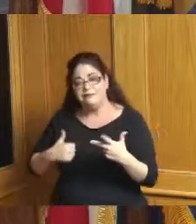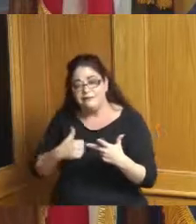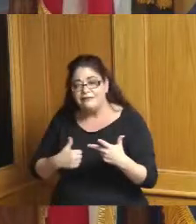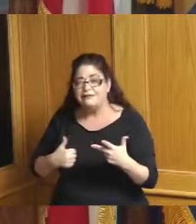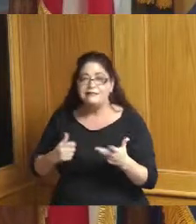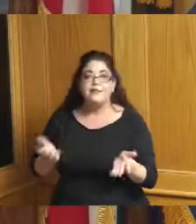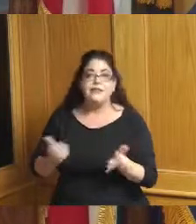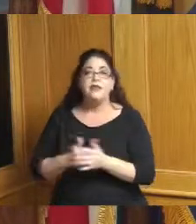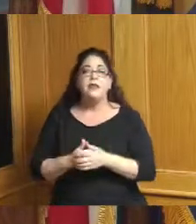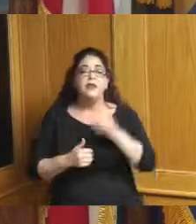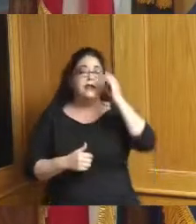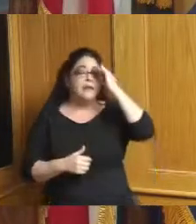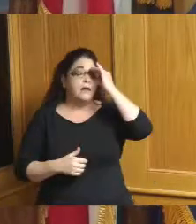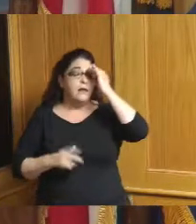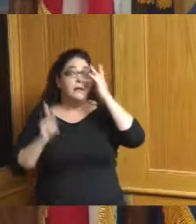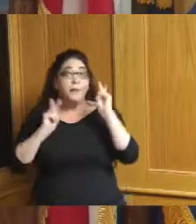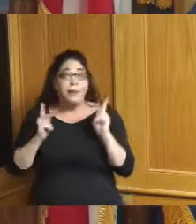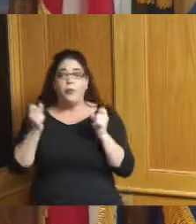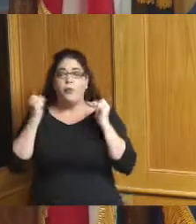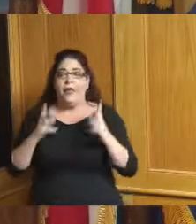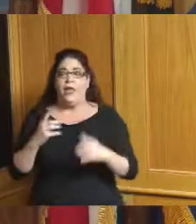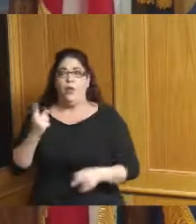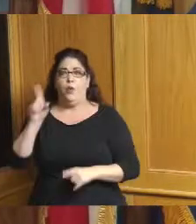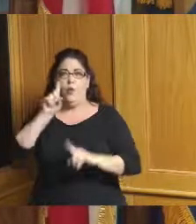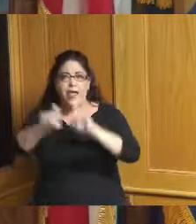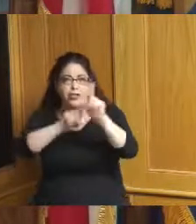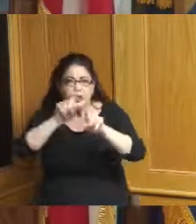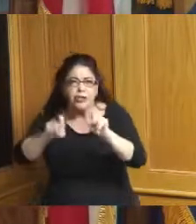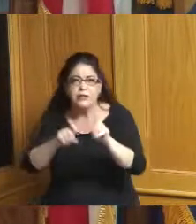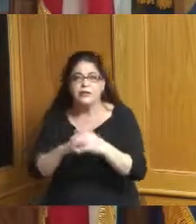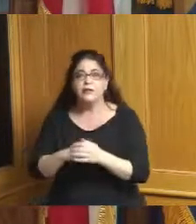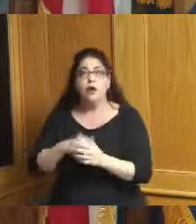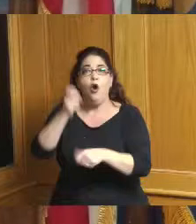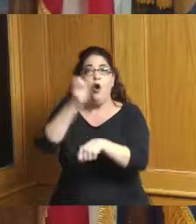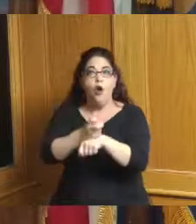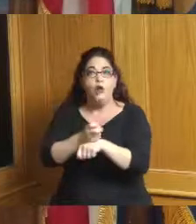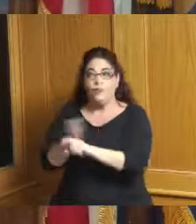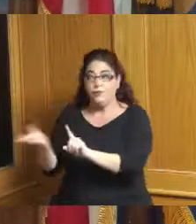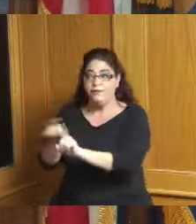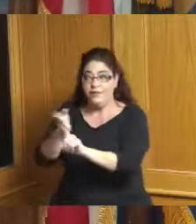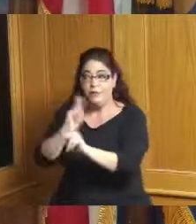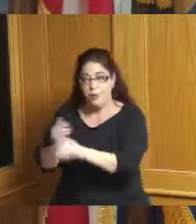that have a lot of questions the harder to get people to convince them to do it but your nursing